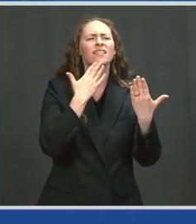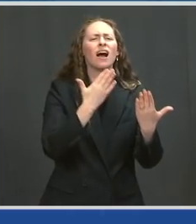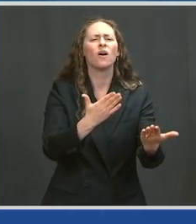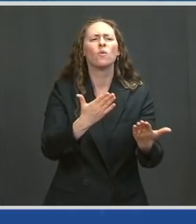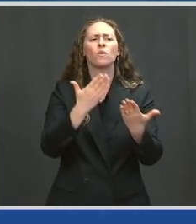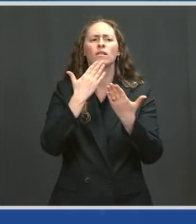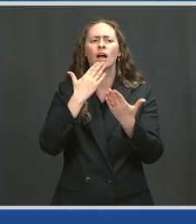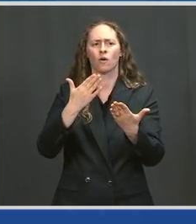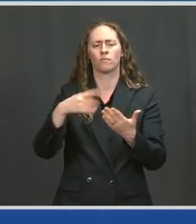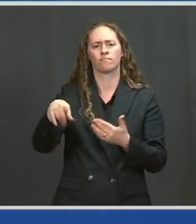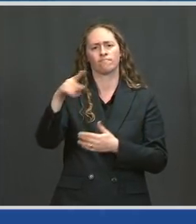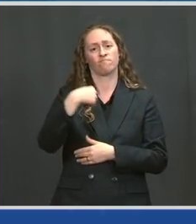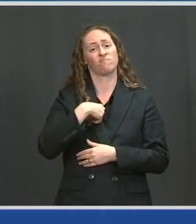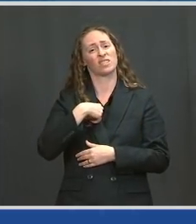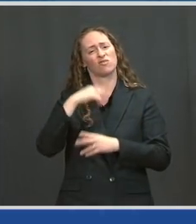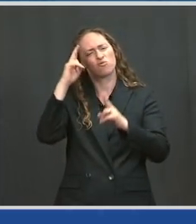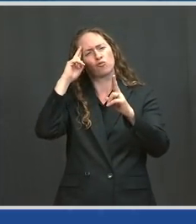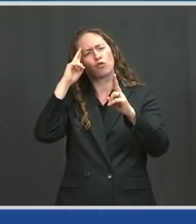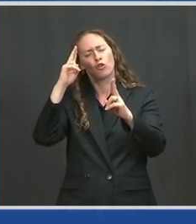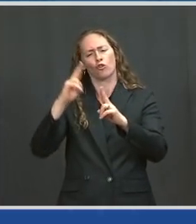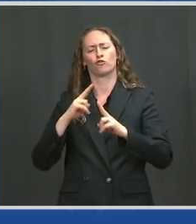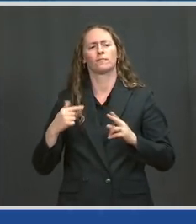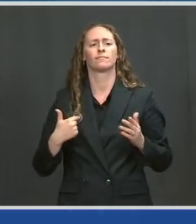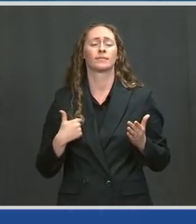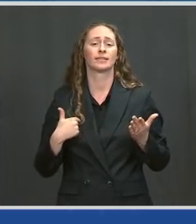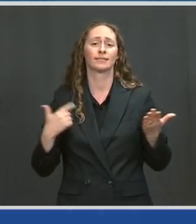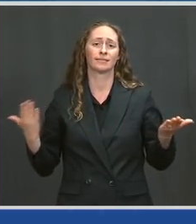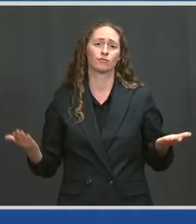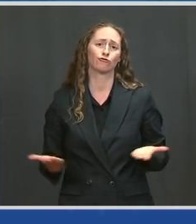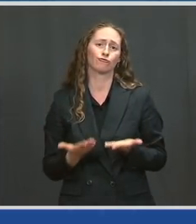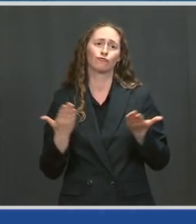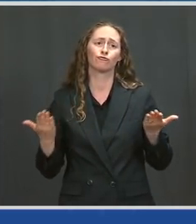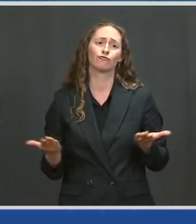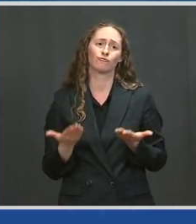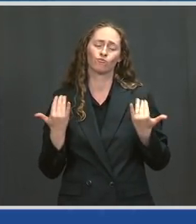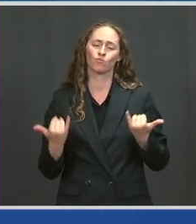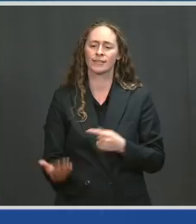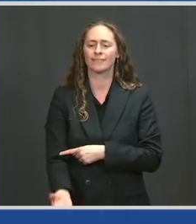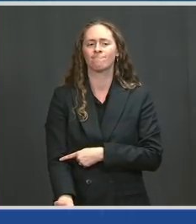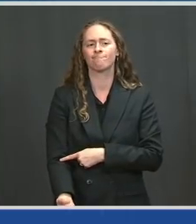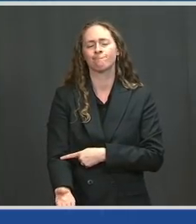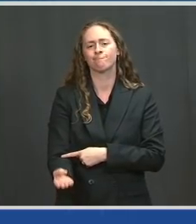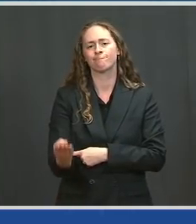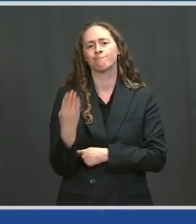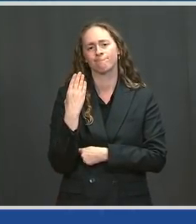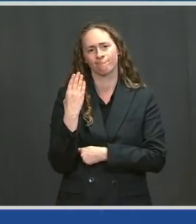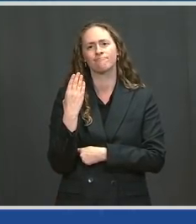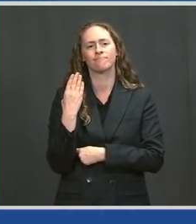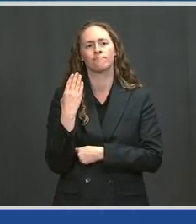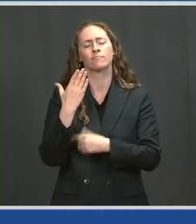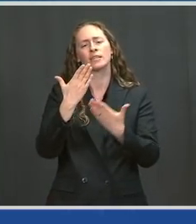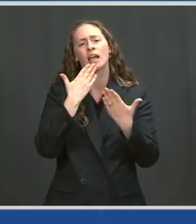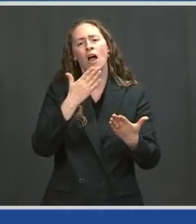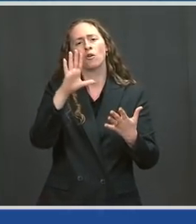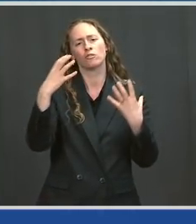of being able to spend some time with you earlier today. Thank you for your courage. Thank you for your commitment.